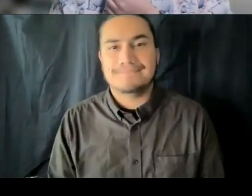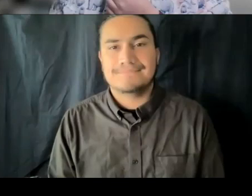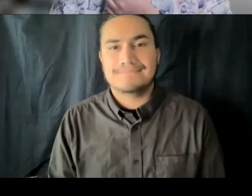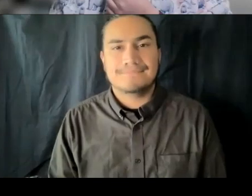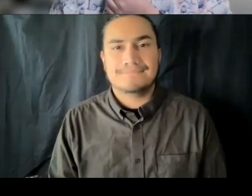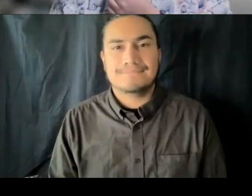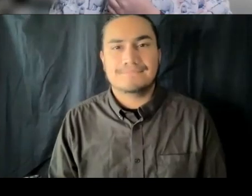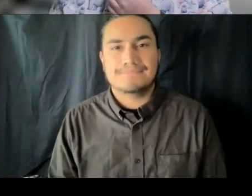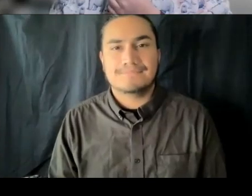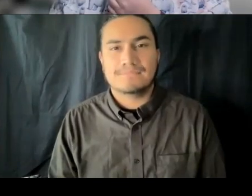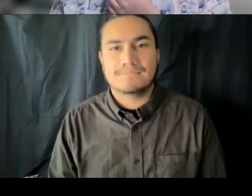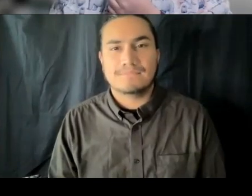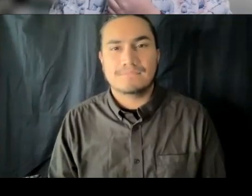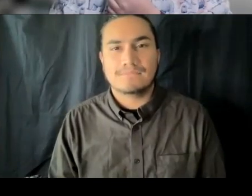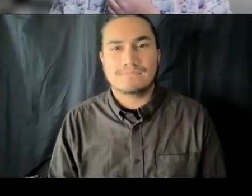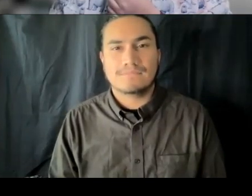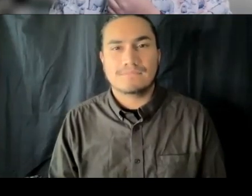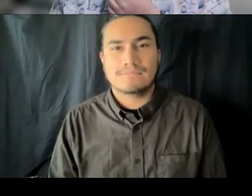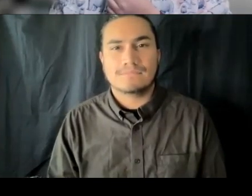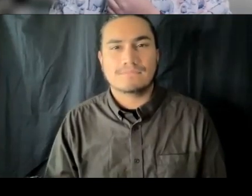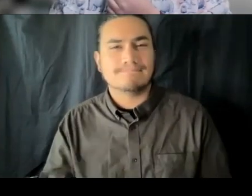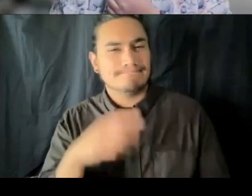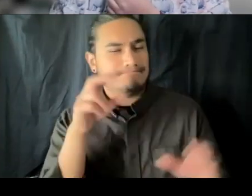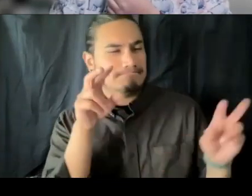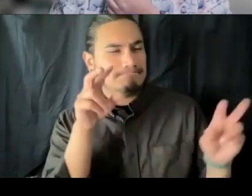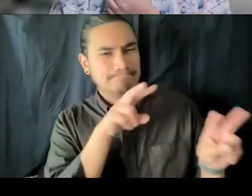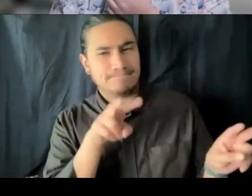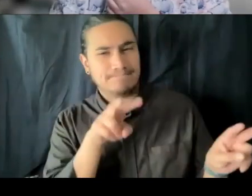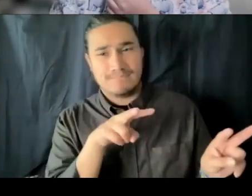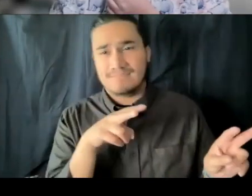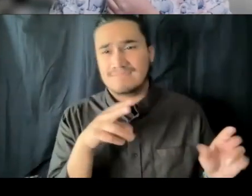As I'm looking through these questions thought so far.